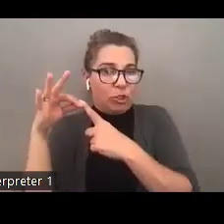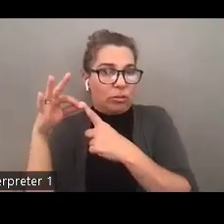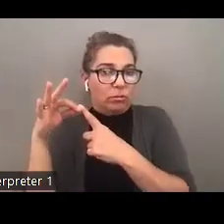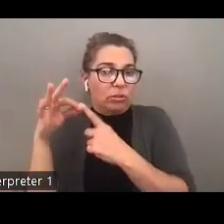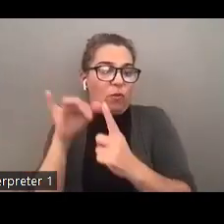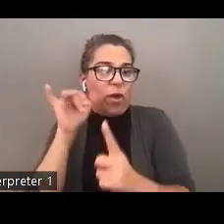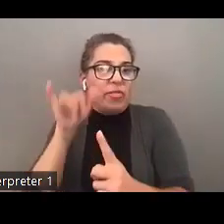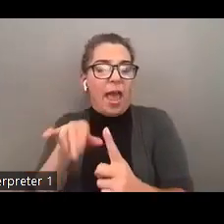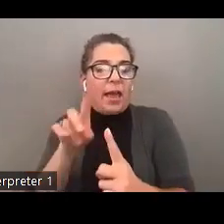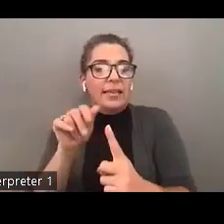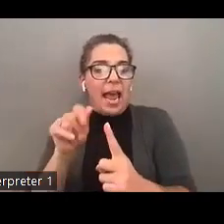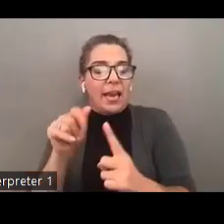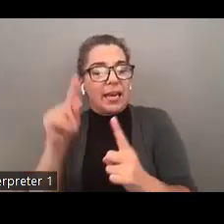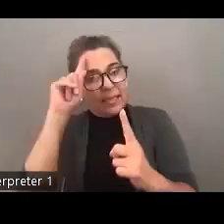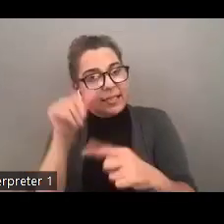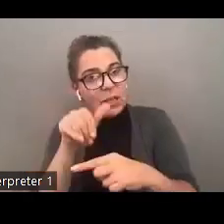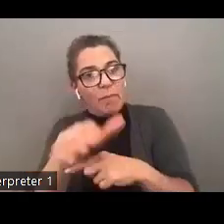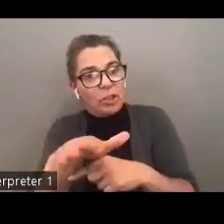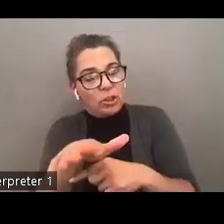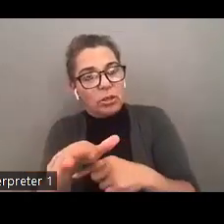submission expectation under the GDS policy.